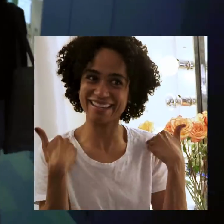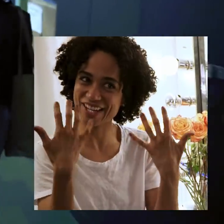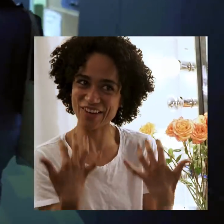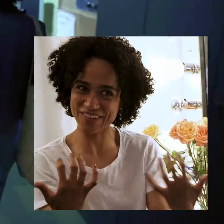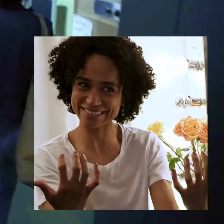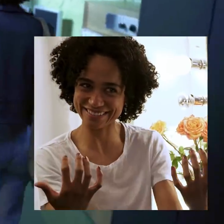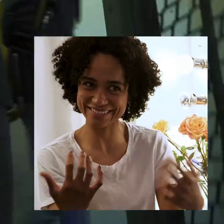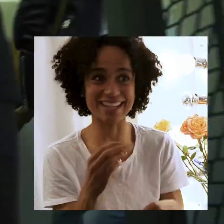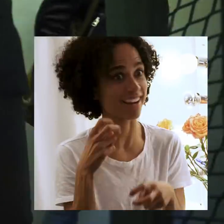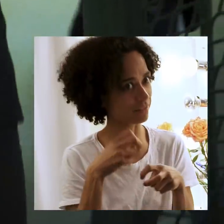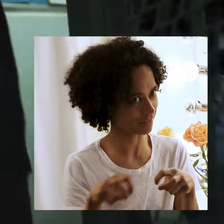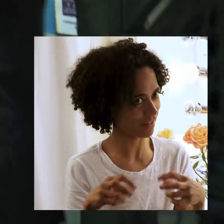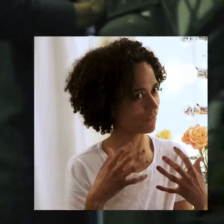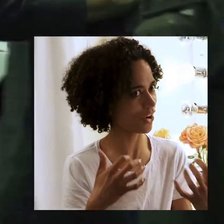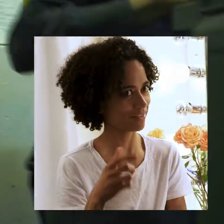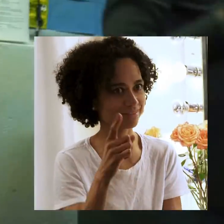And a tough audience, children.